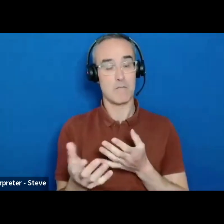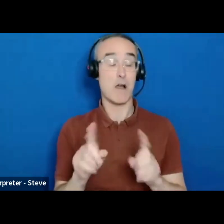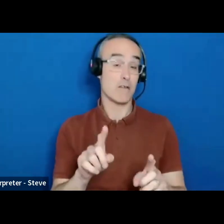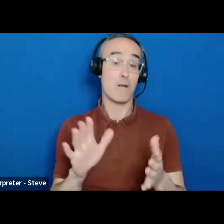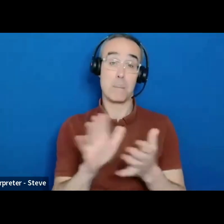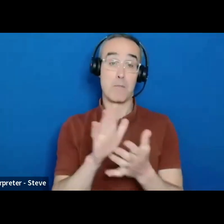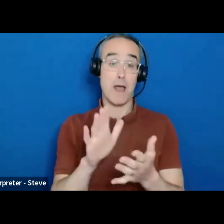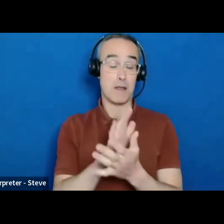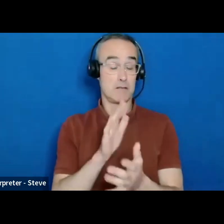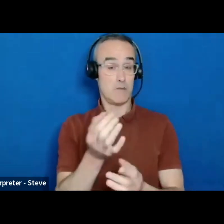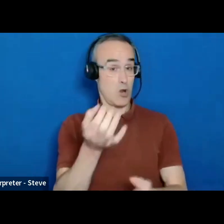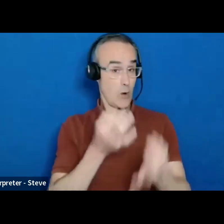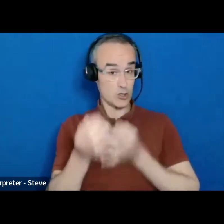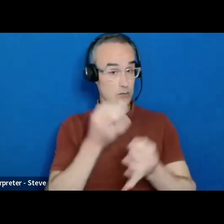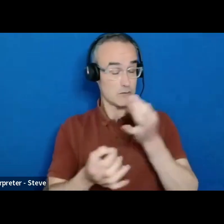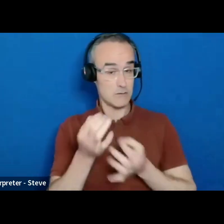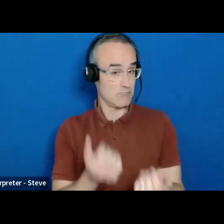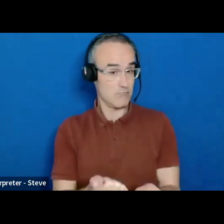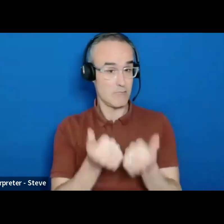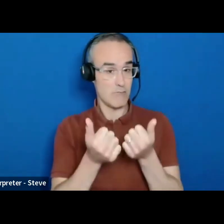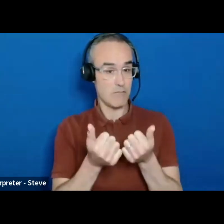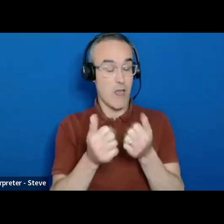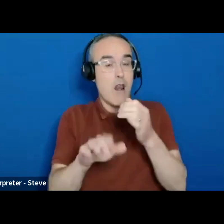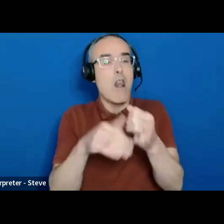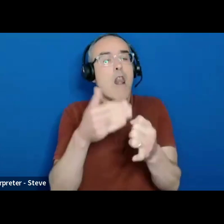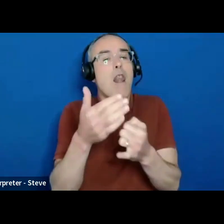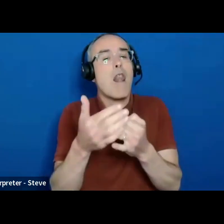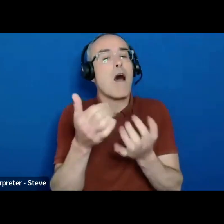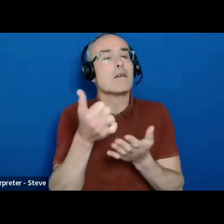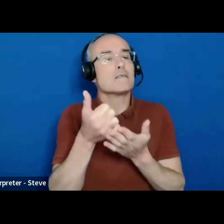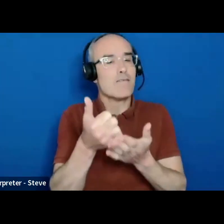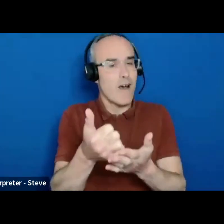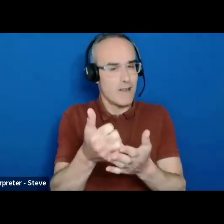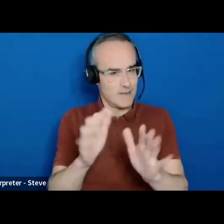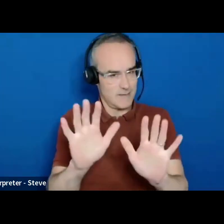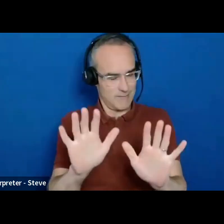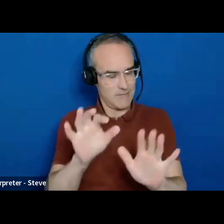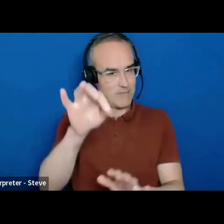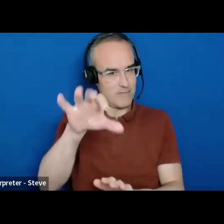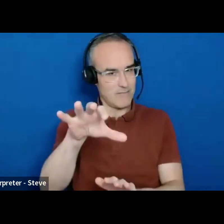If I had one final bit of advice to leave everybody with, it's that the most important